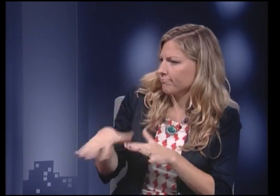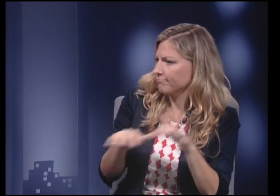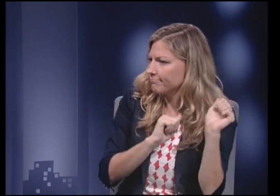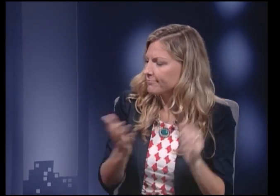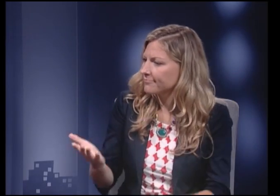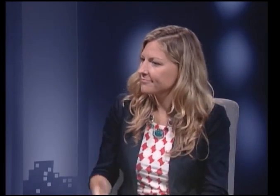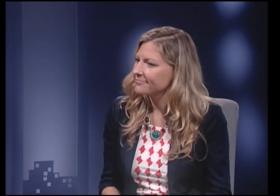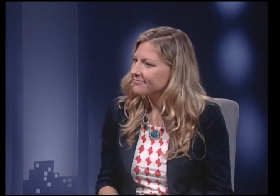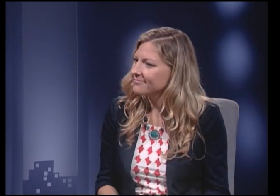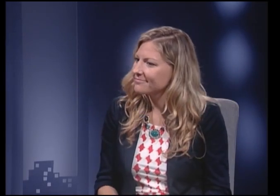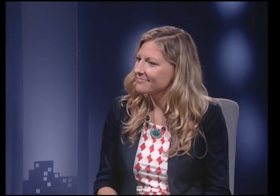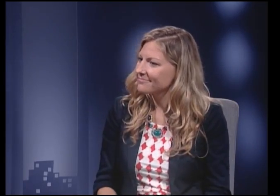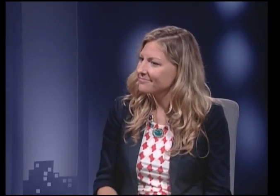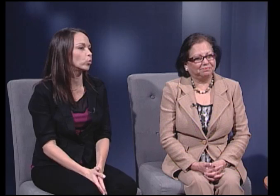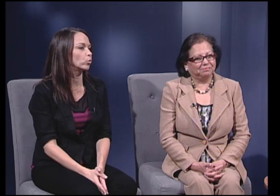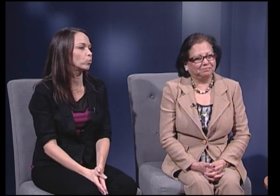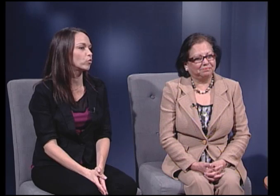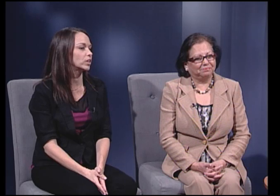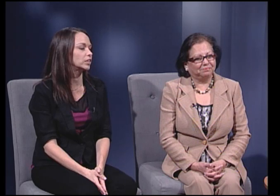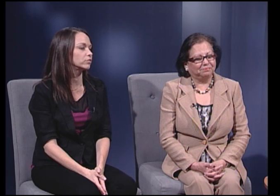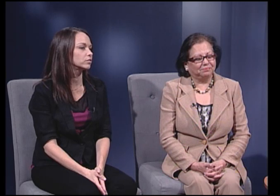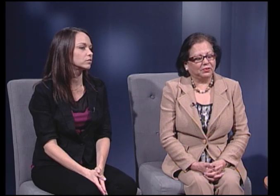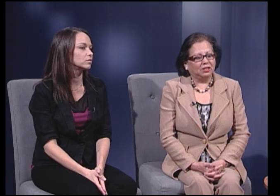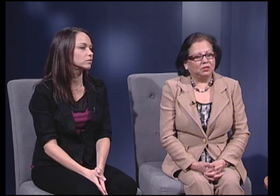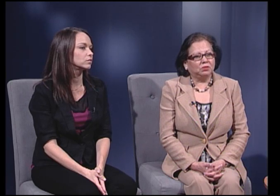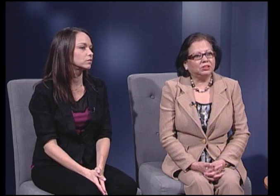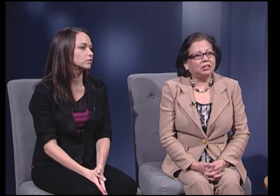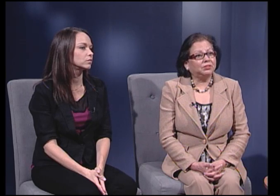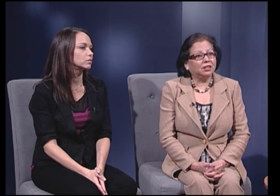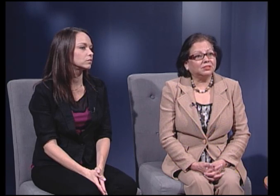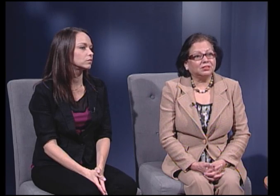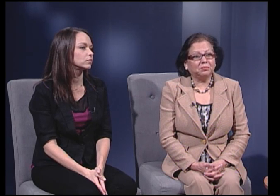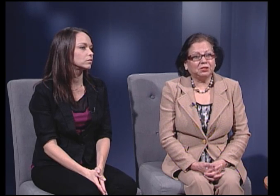make sure that they have before they leave. Well the State of Texas is committed